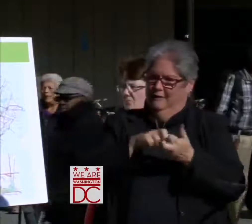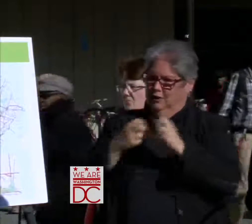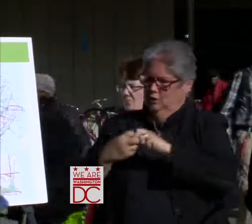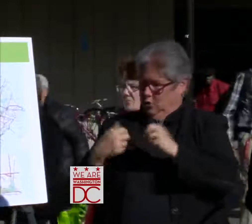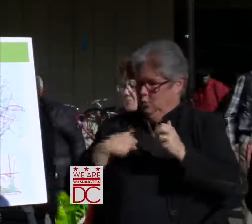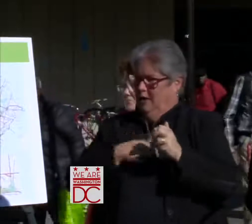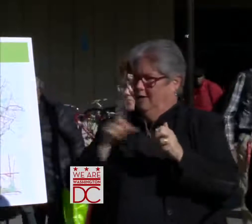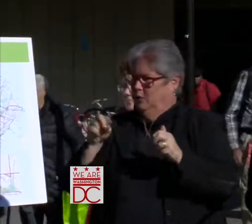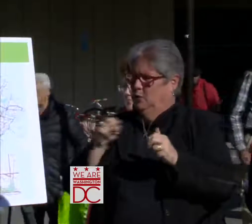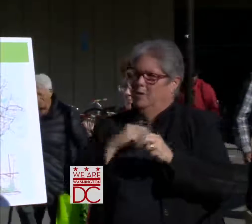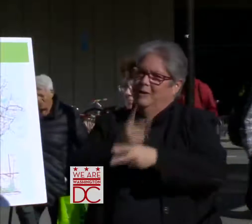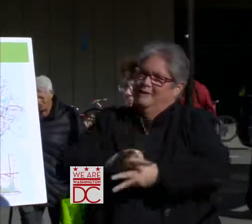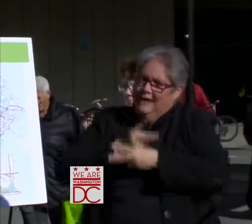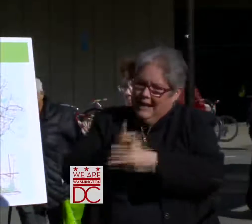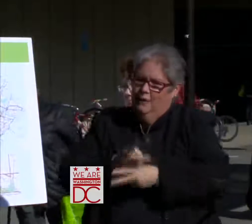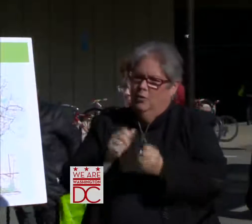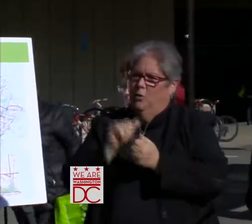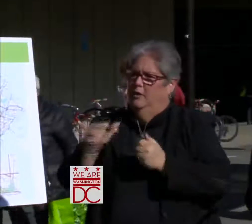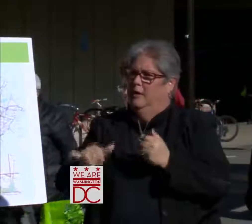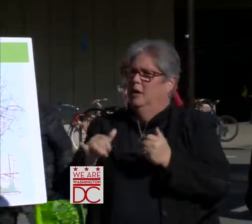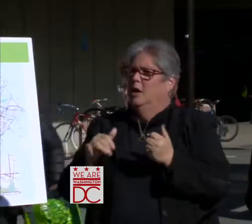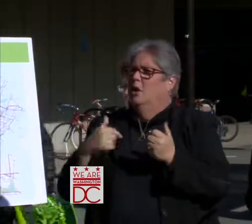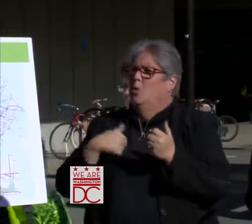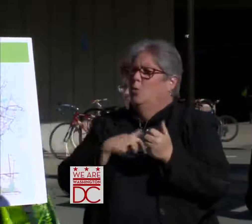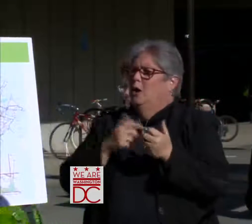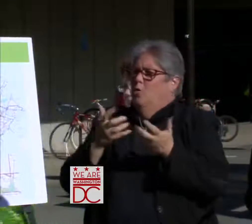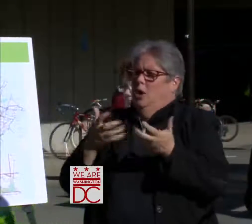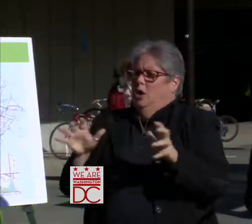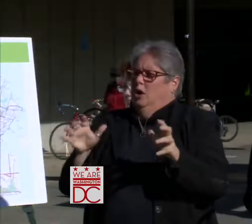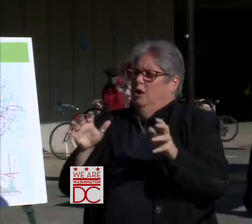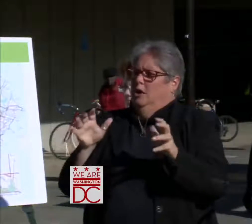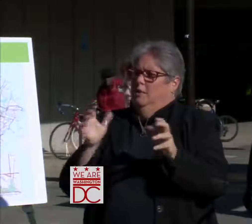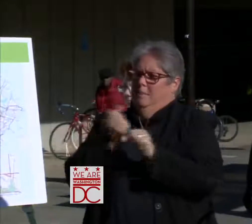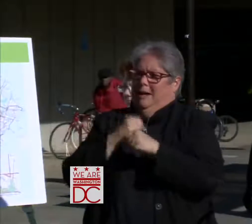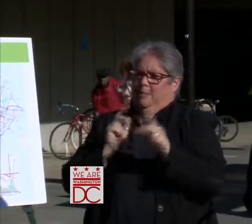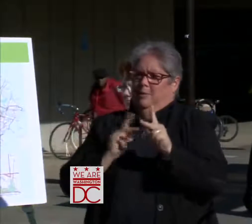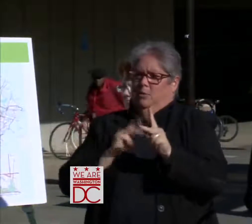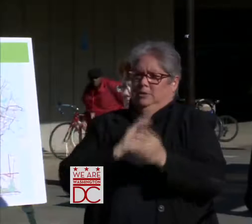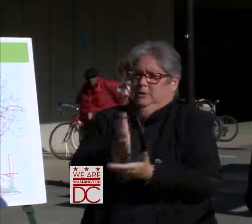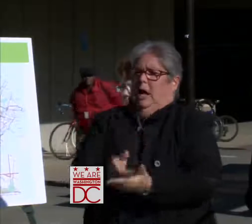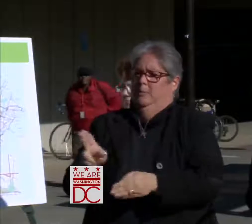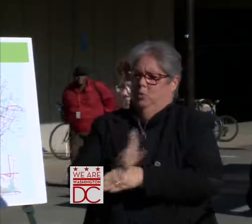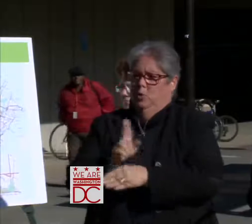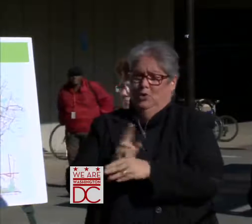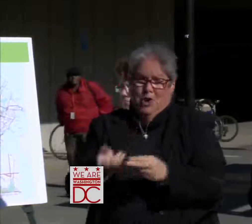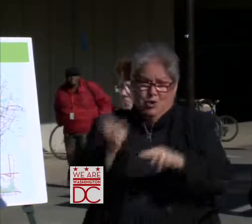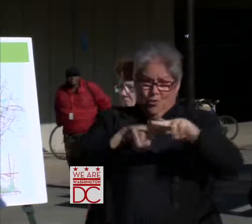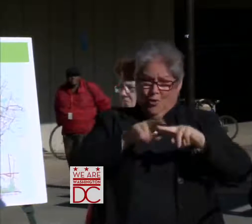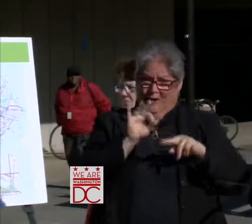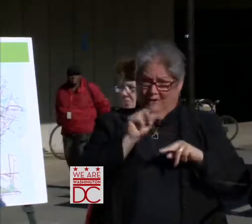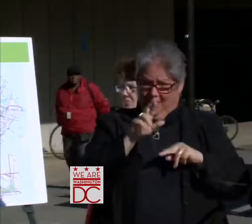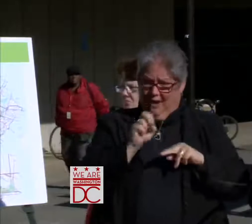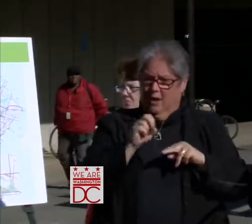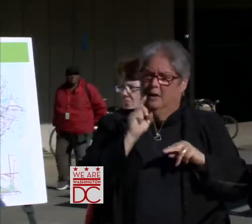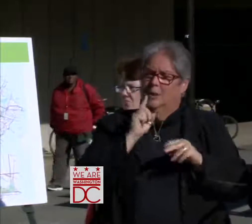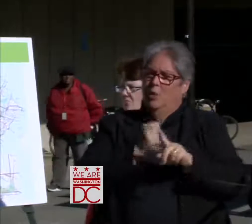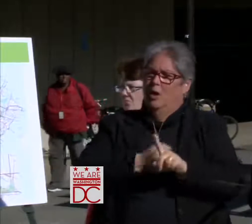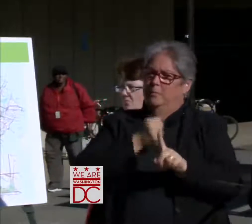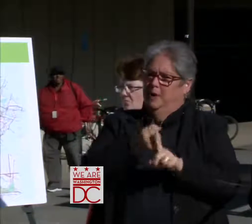WE HAVE TO BE CAREFUL OF IT. WE DON'T WANT TO CREATE WHERE WE ARE LOSING RIDERSHIP. ANY TIME YOU RAISE FARES IN DOES HAVE AN IMPACT ON THE NUMBER OF